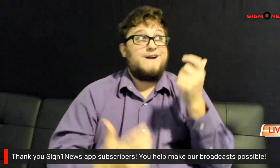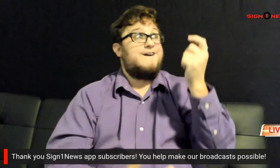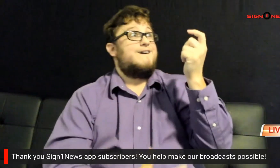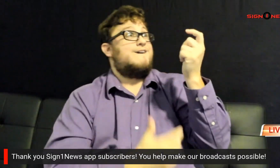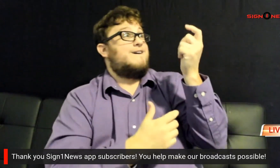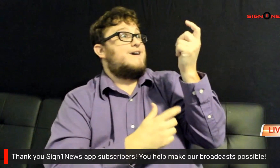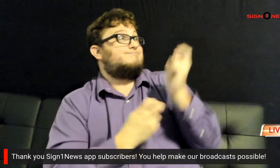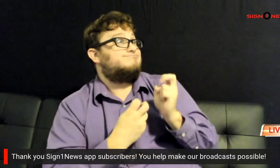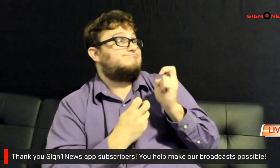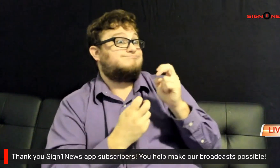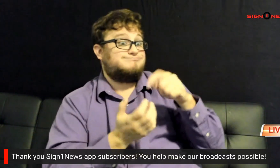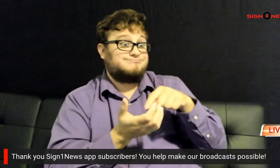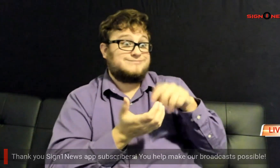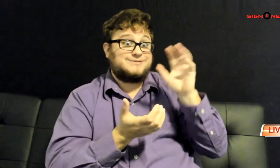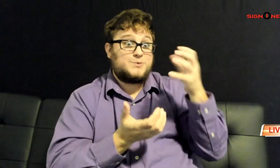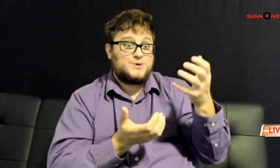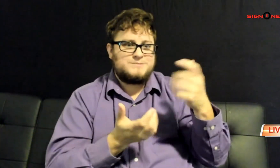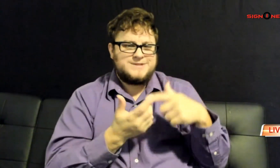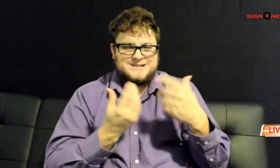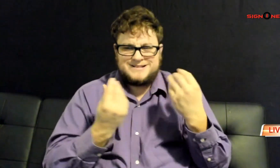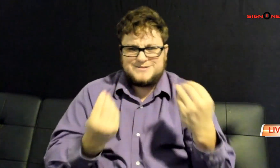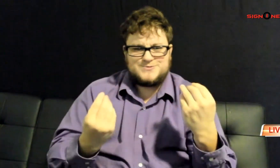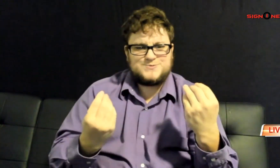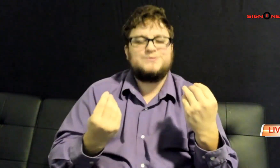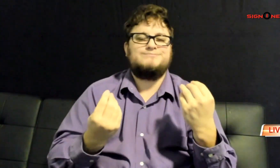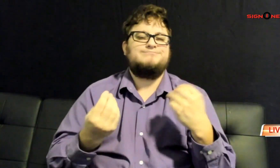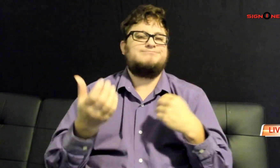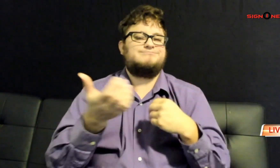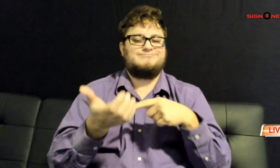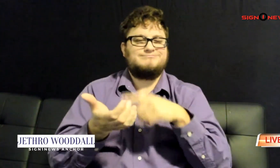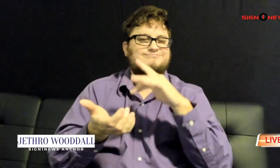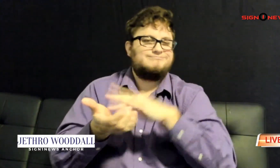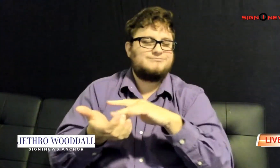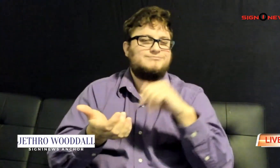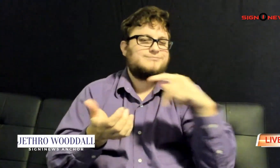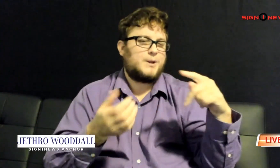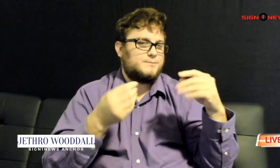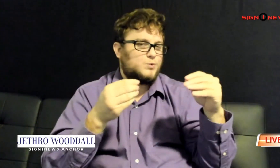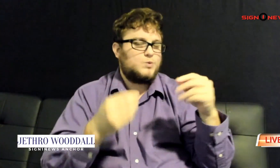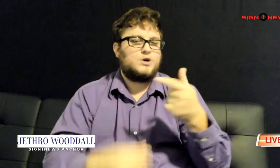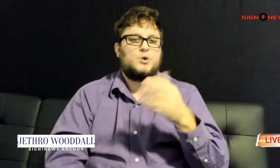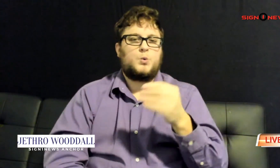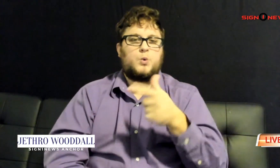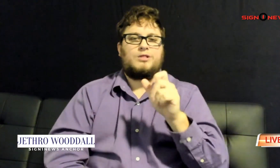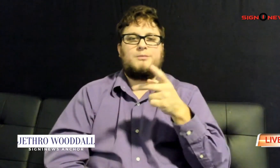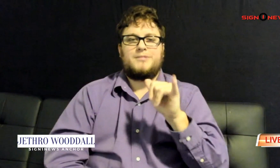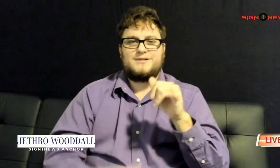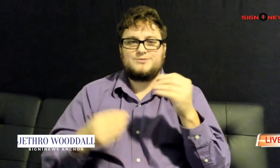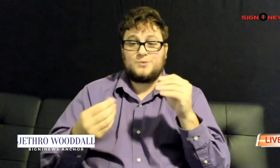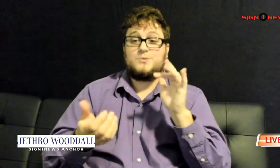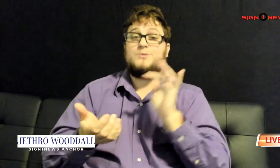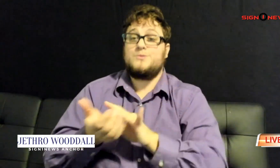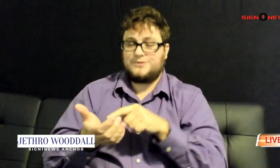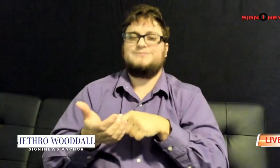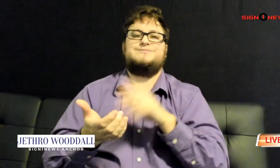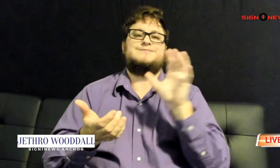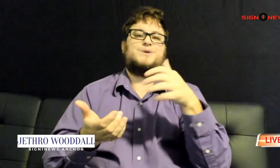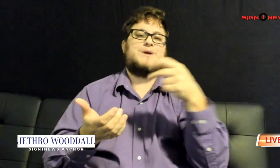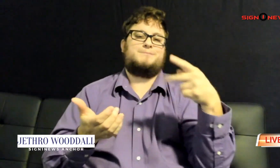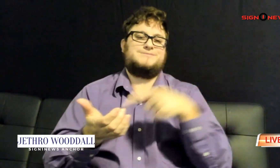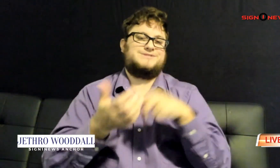the Sign1News app by heading to the app store or Google play store on your smart phone and